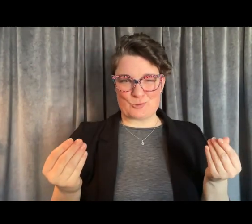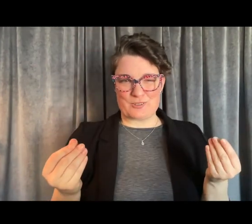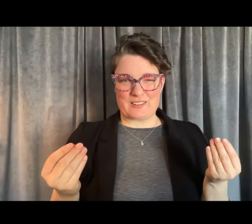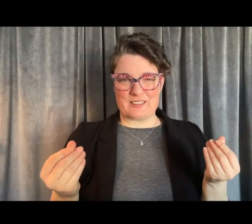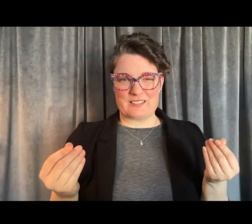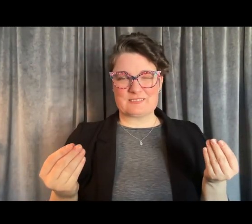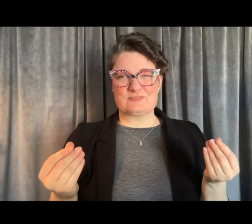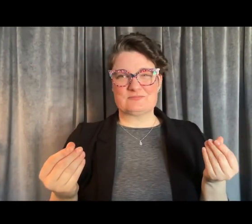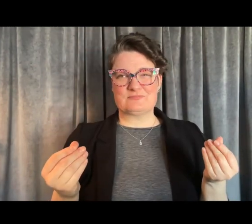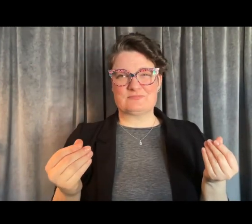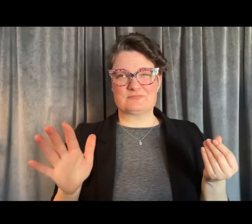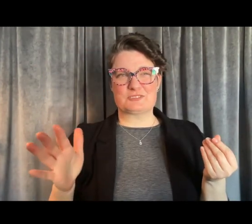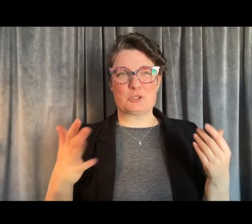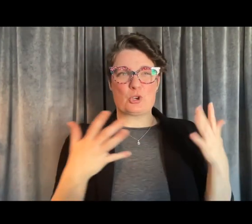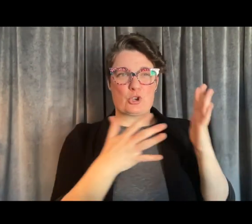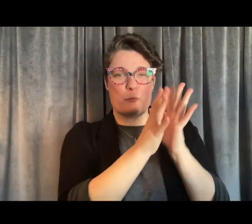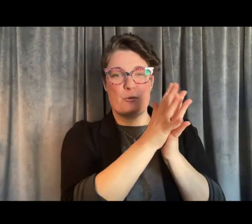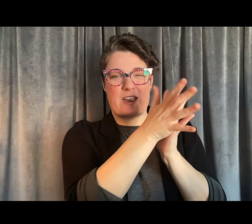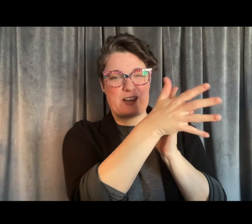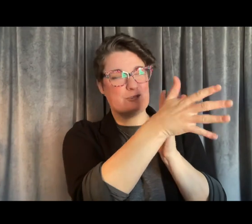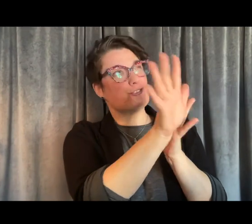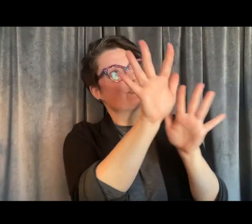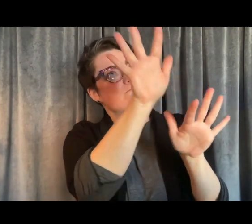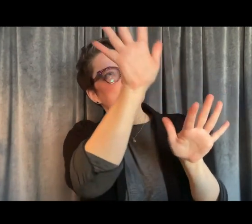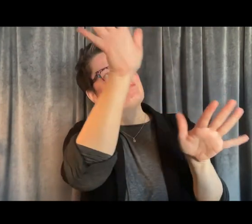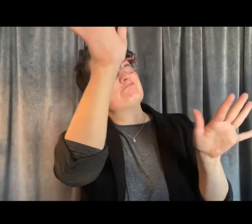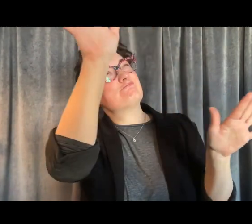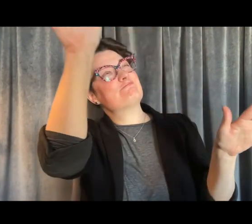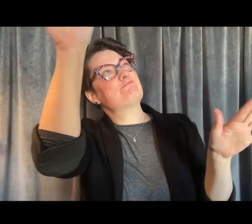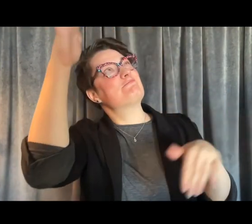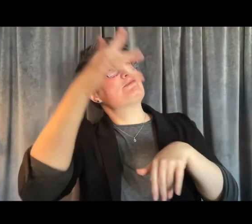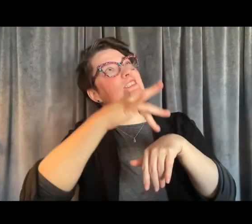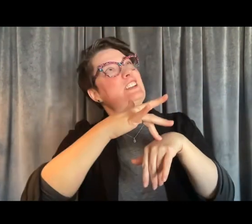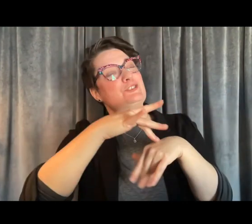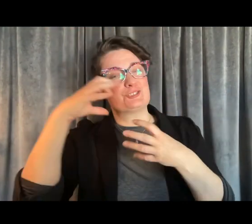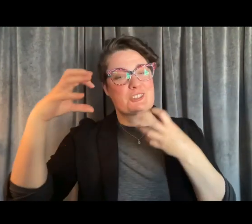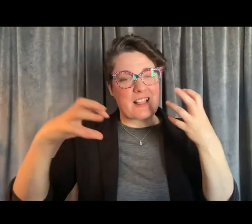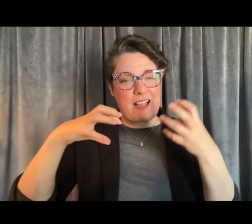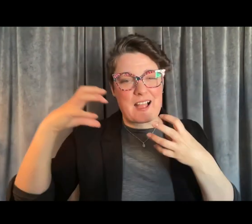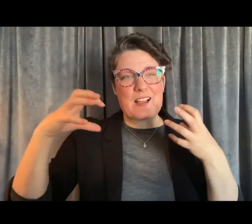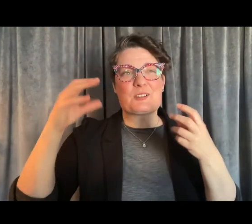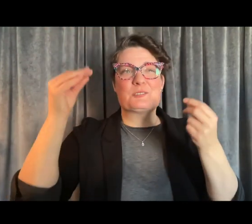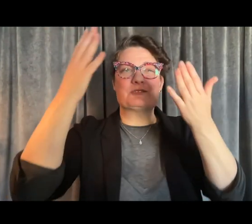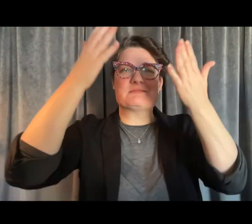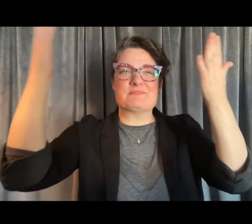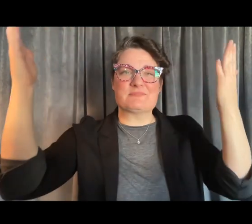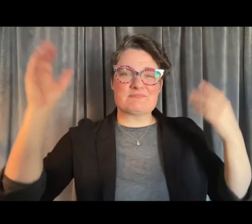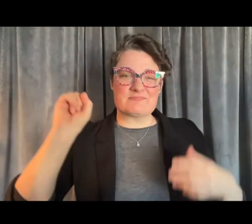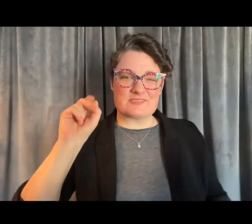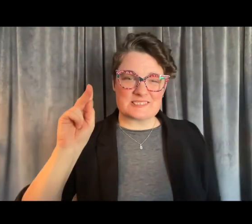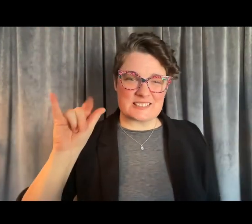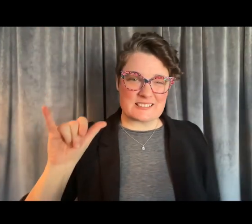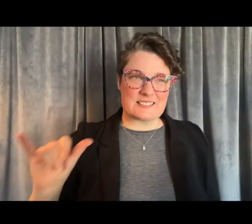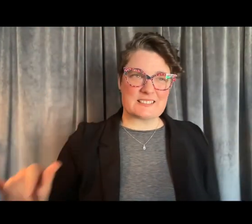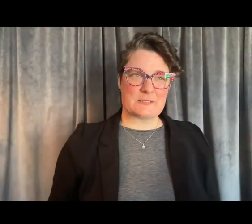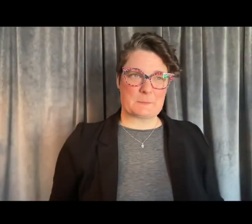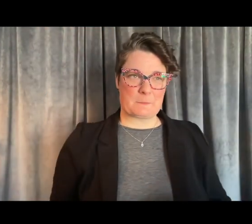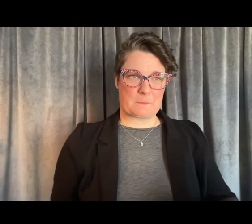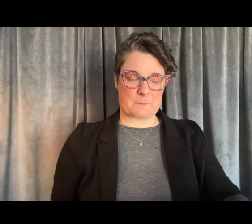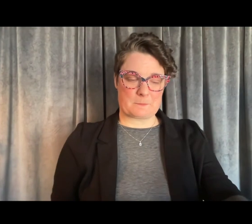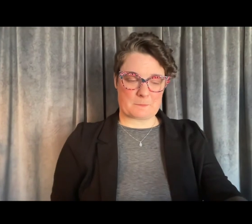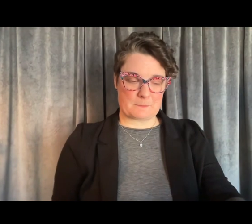branches reach up through the clouds and the atmosphere to the stars, and